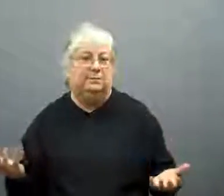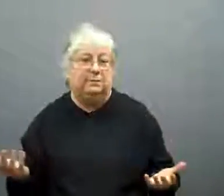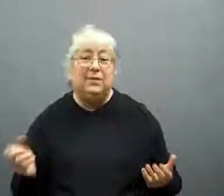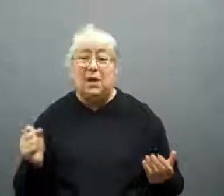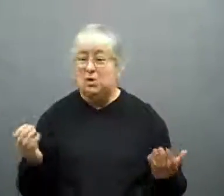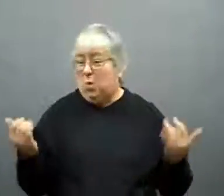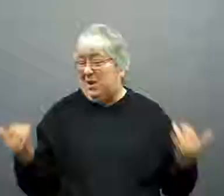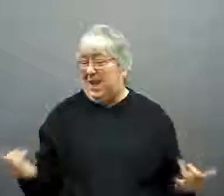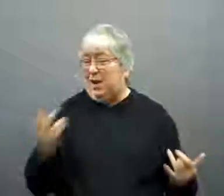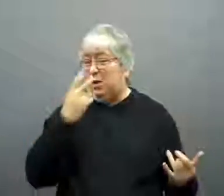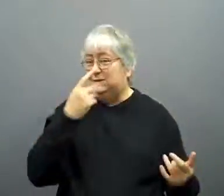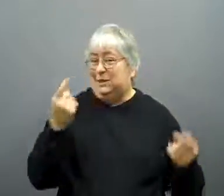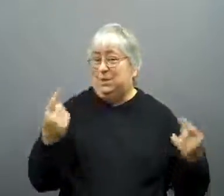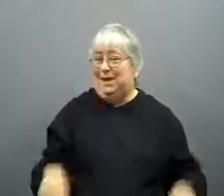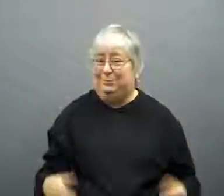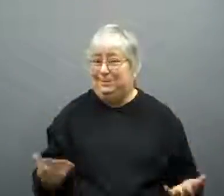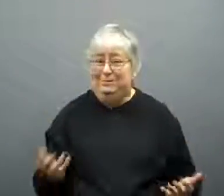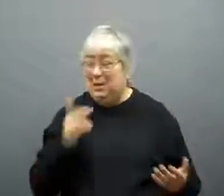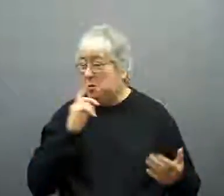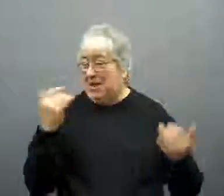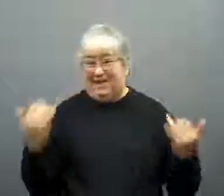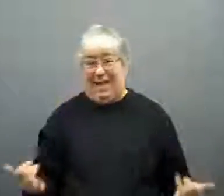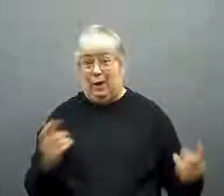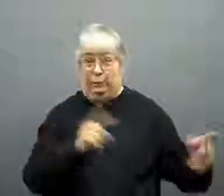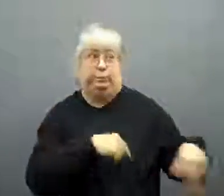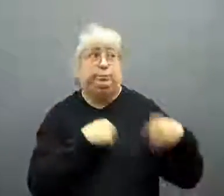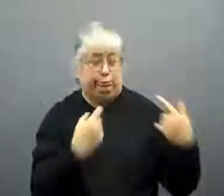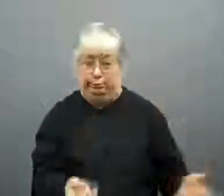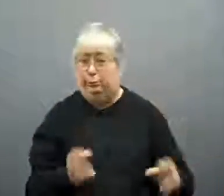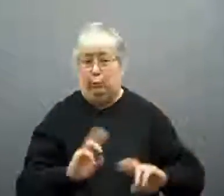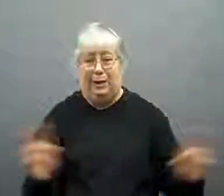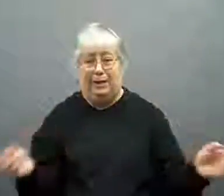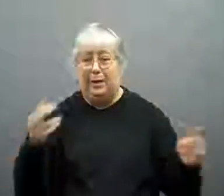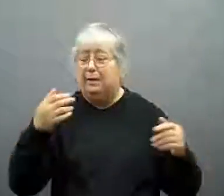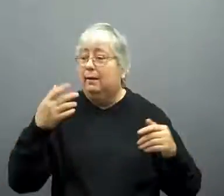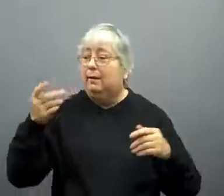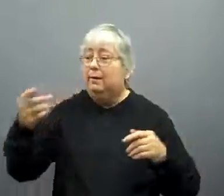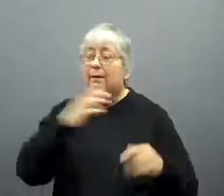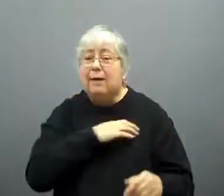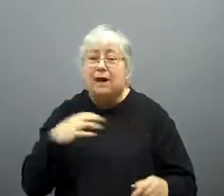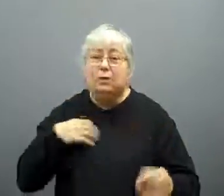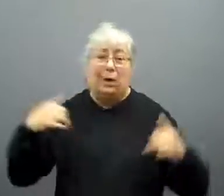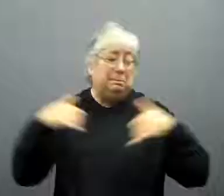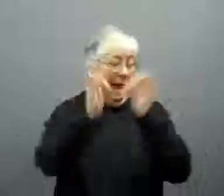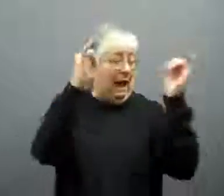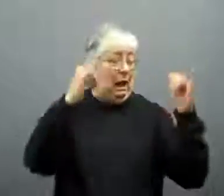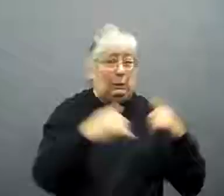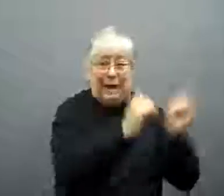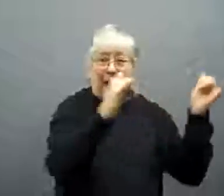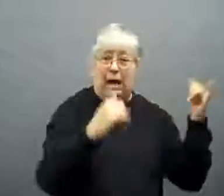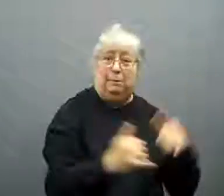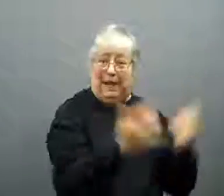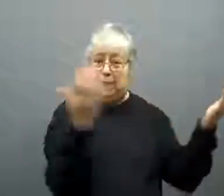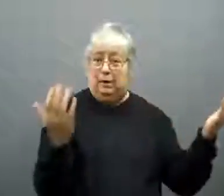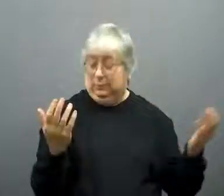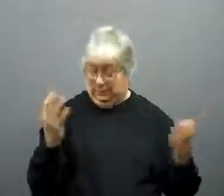We'll see what happens. Congress has been contentious on a number of issues.